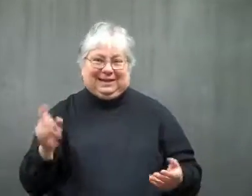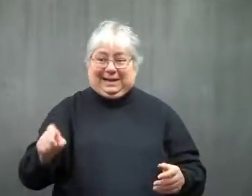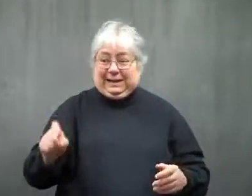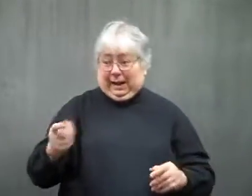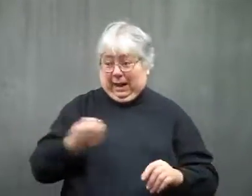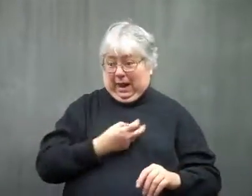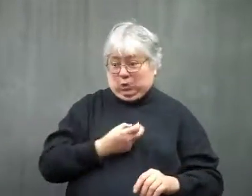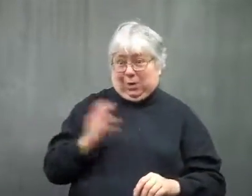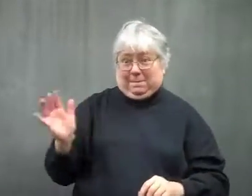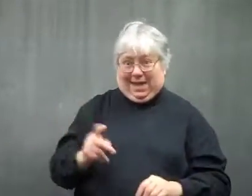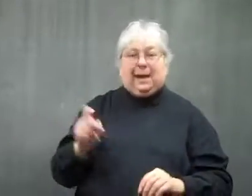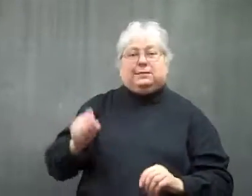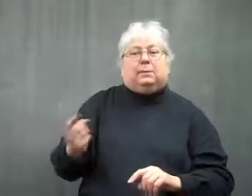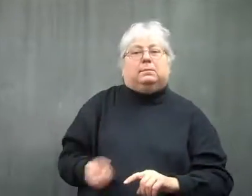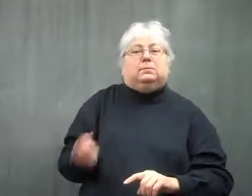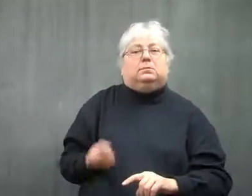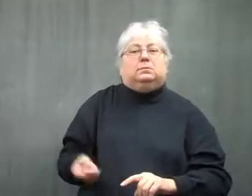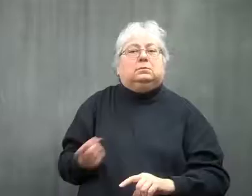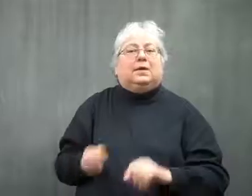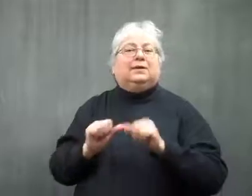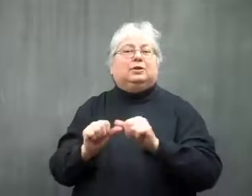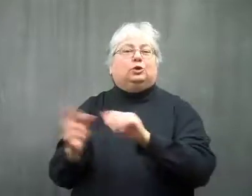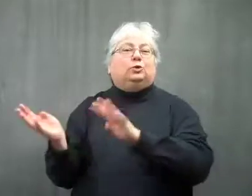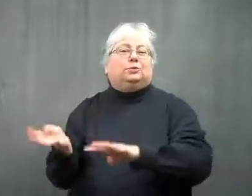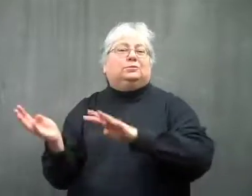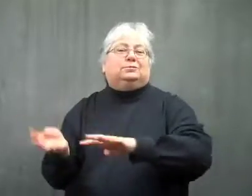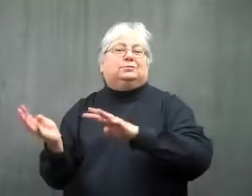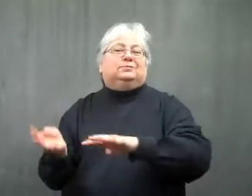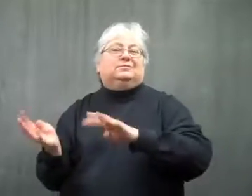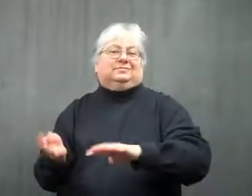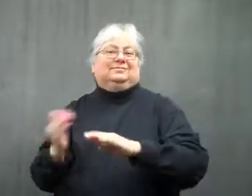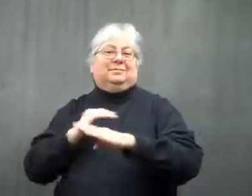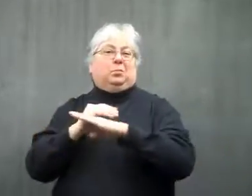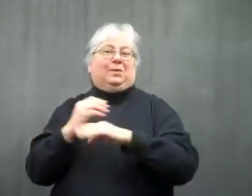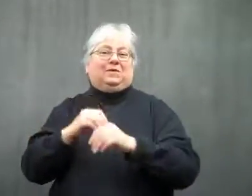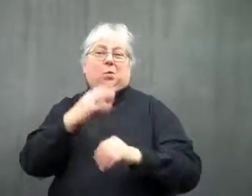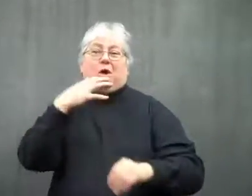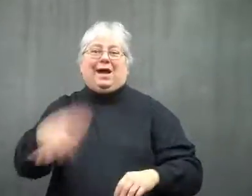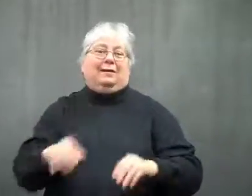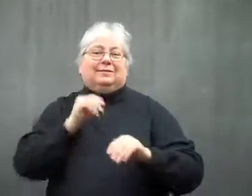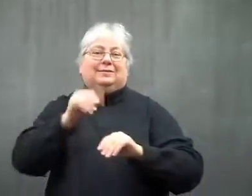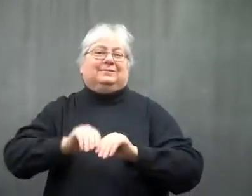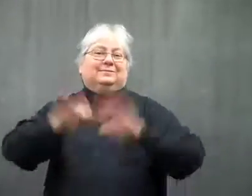Once the power was on, the pumps could bring water in and stop the radiation leaks.